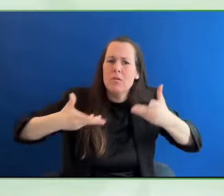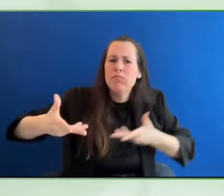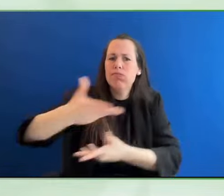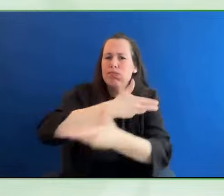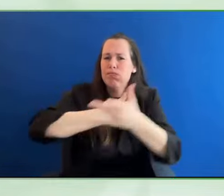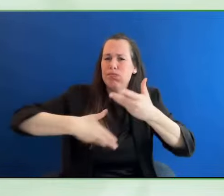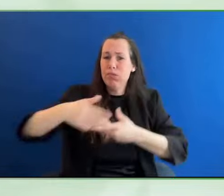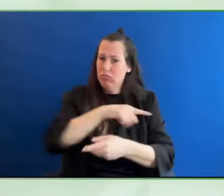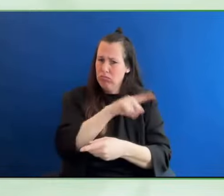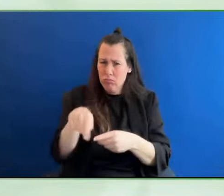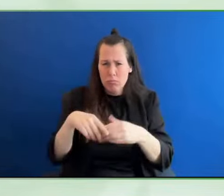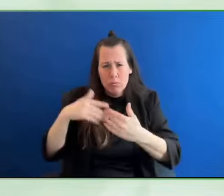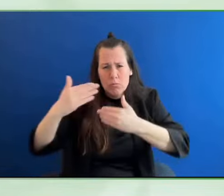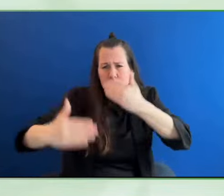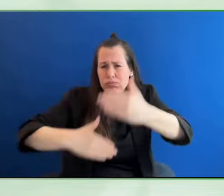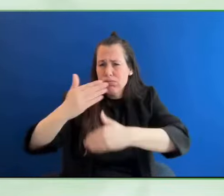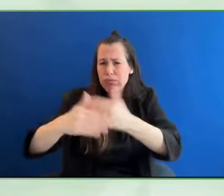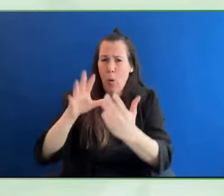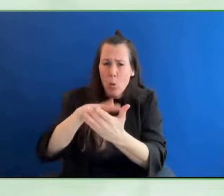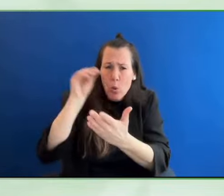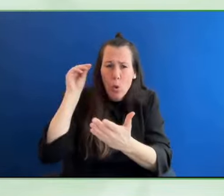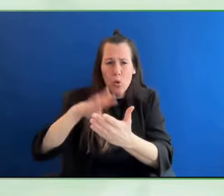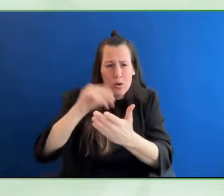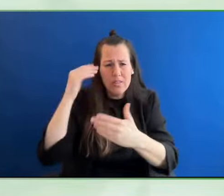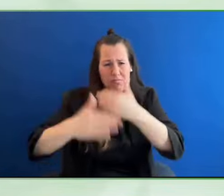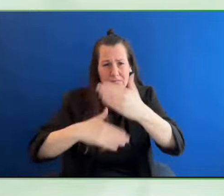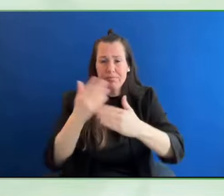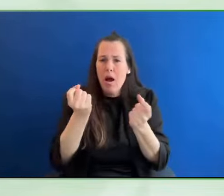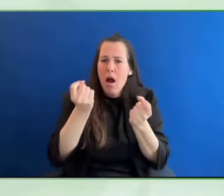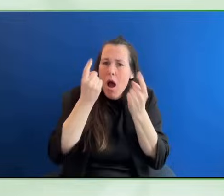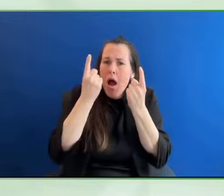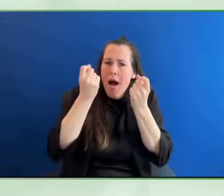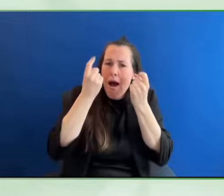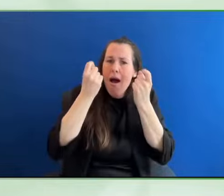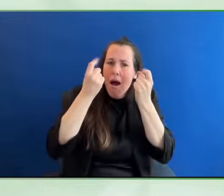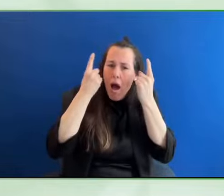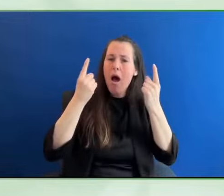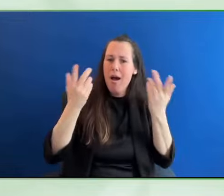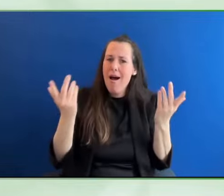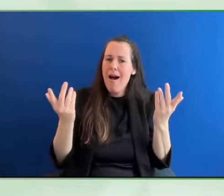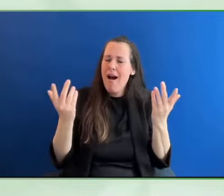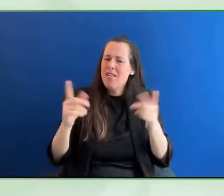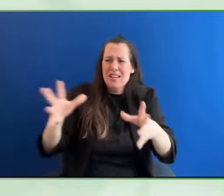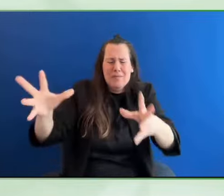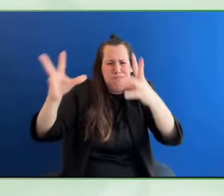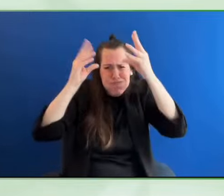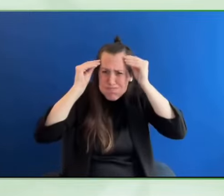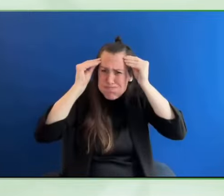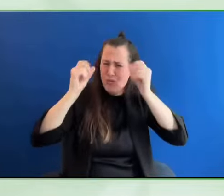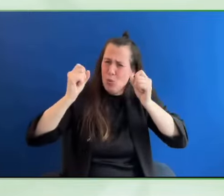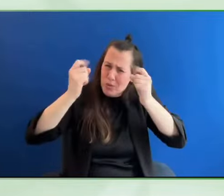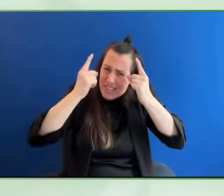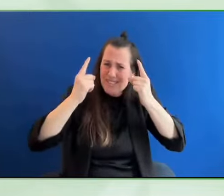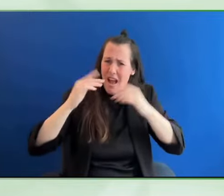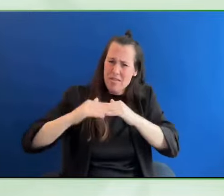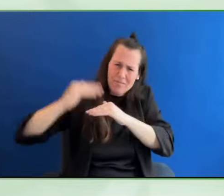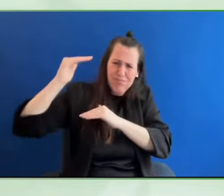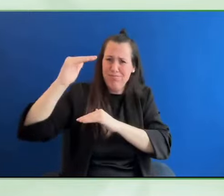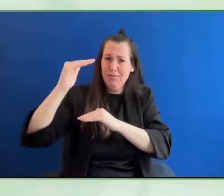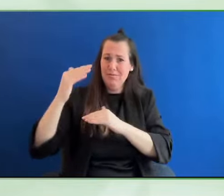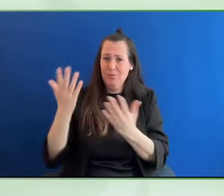What He Meant Is Companies That Get hung up on using data as a sole measure of success,